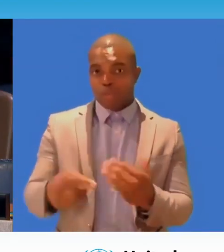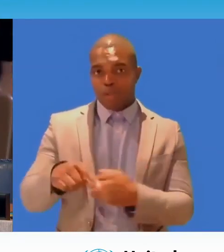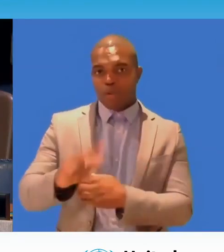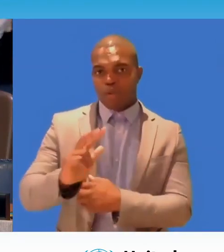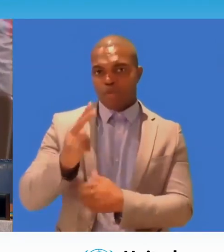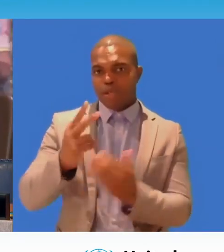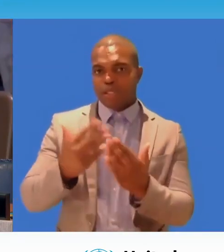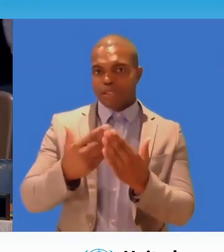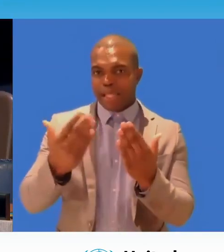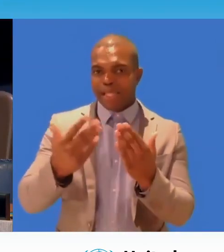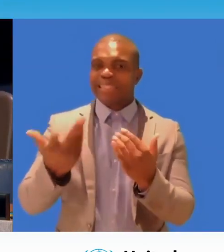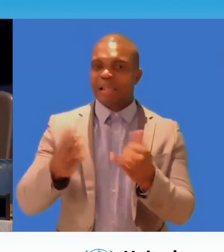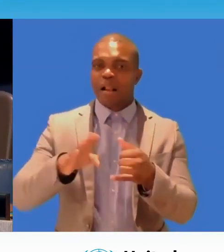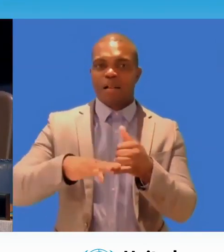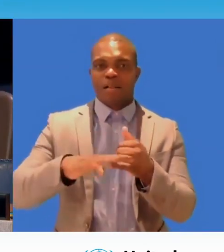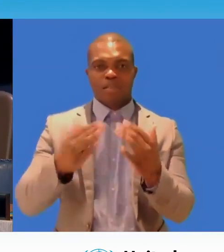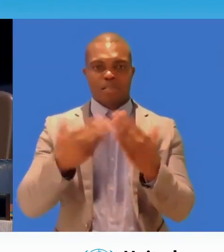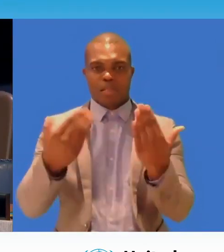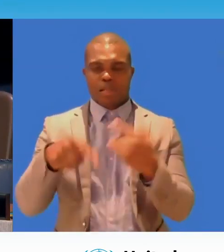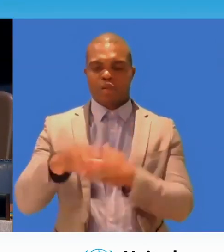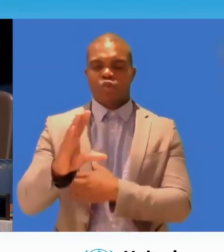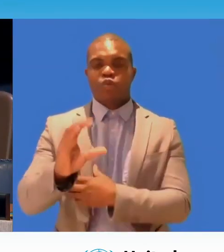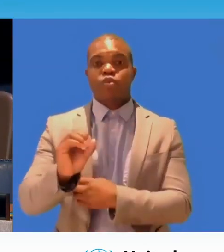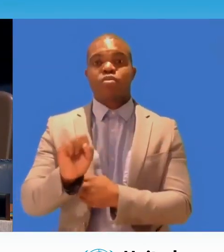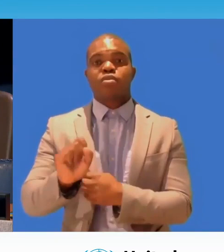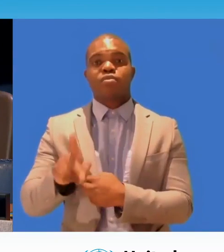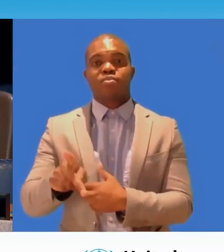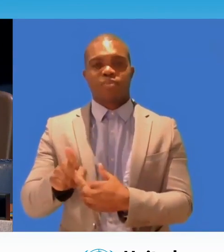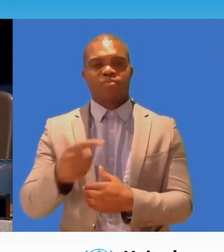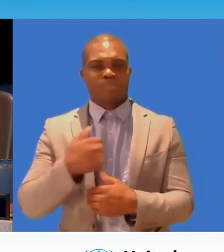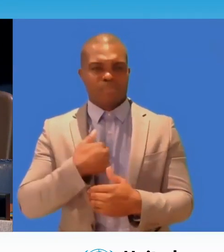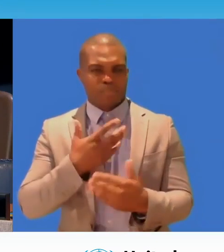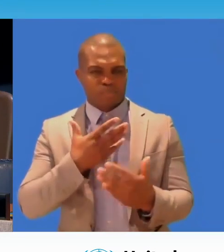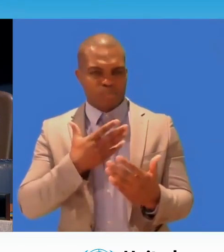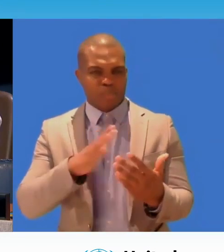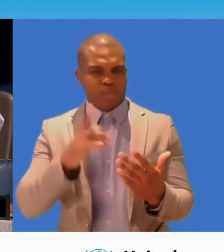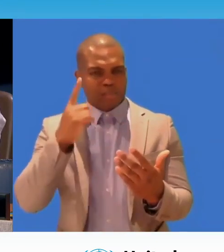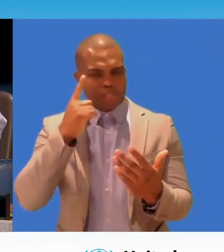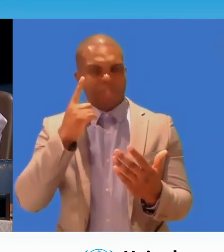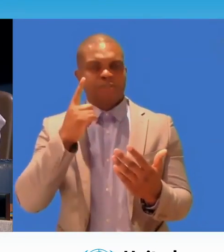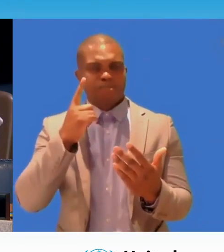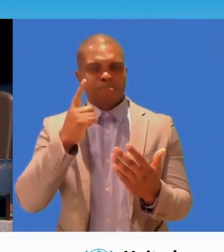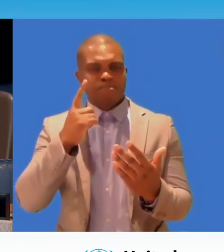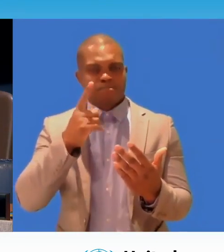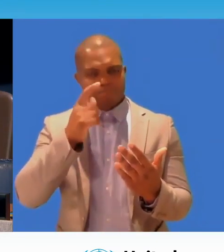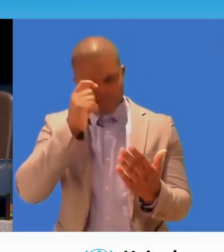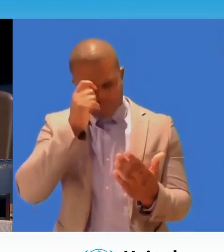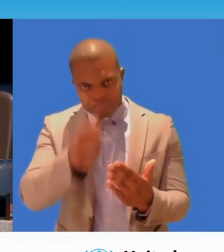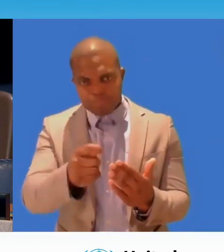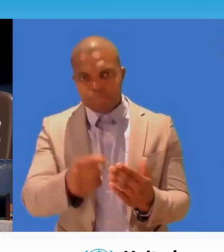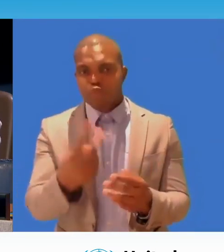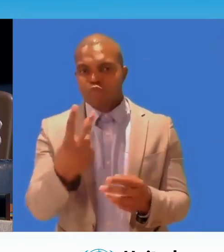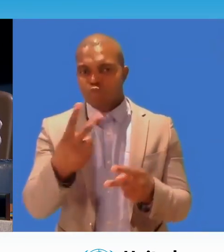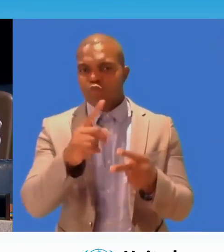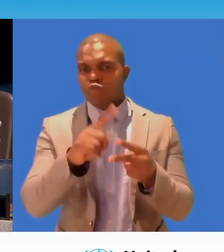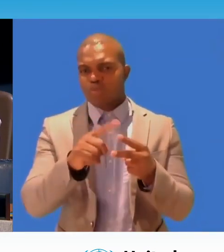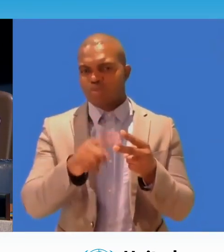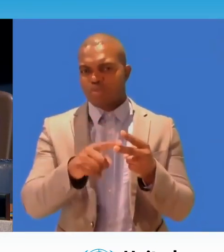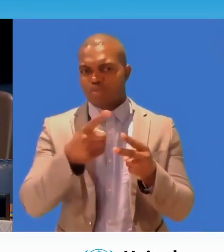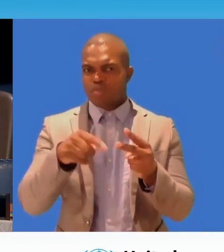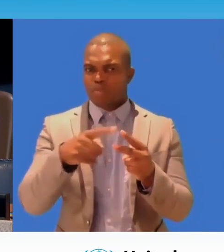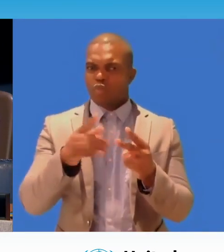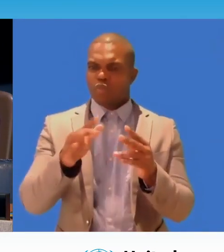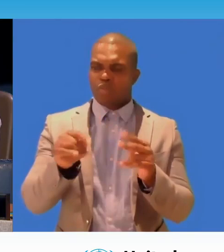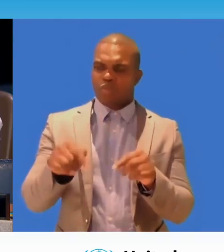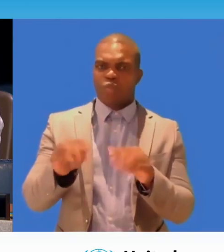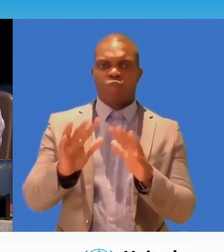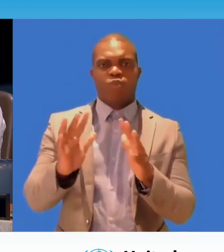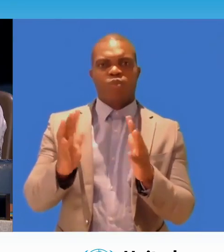leading figures of our Global Disability Rights Movement Sir Robert Martin and Dr bargavi davar